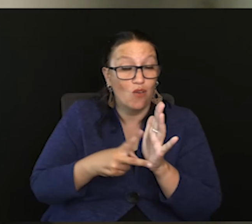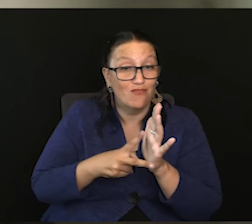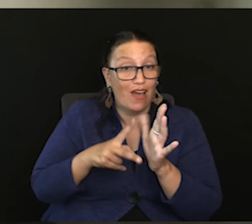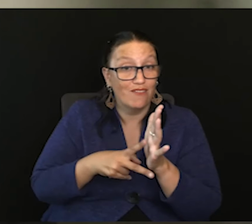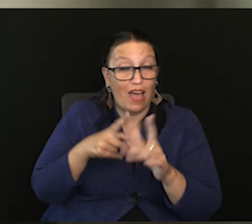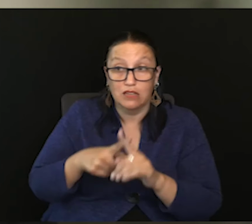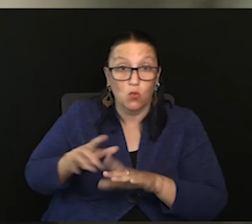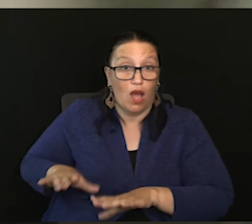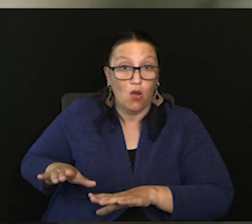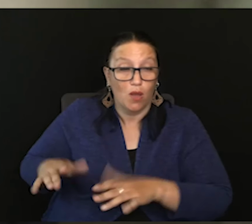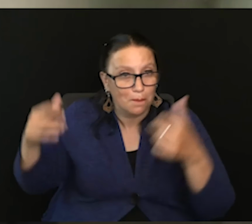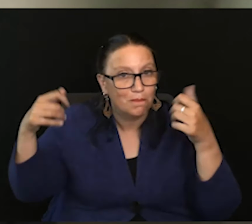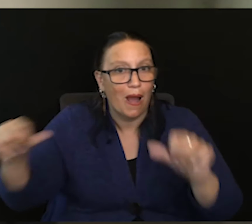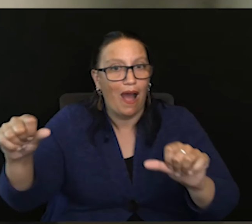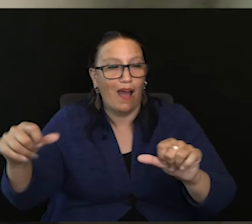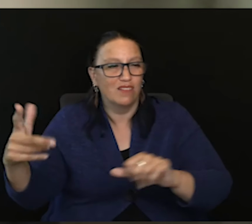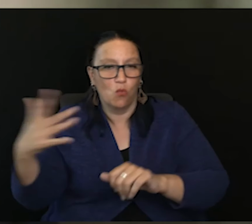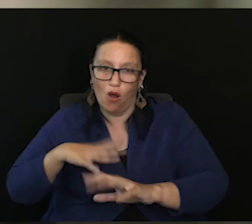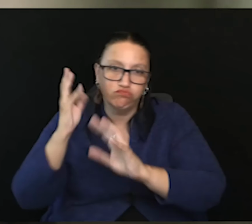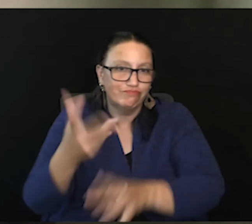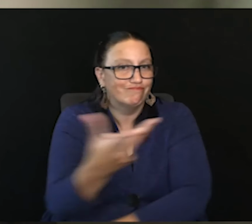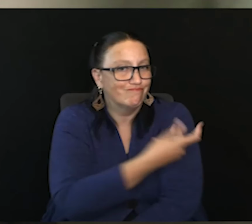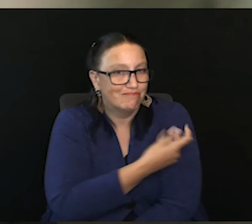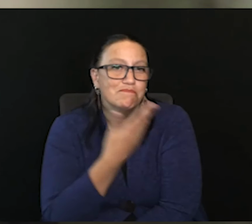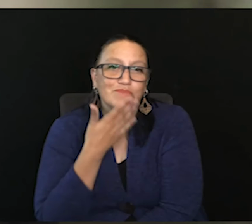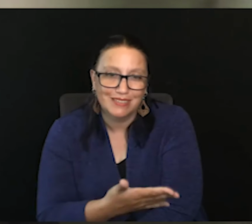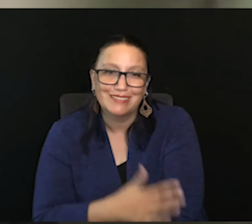who haven't yet been vaccinated into the vaccinated groups.